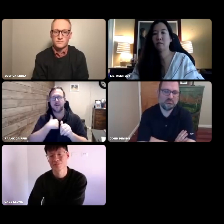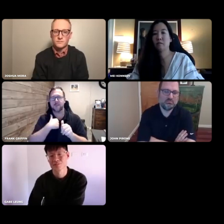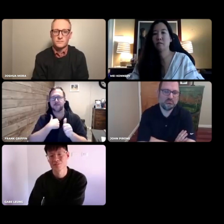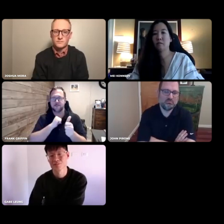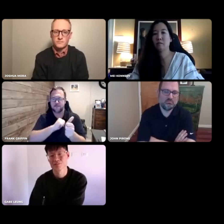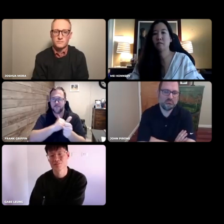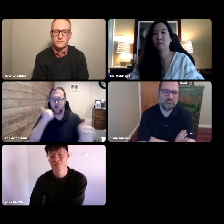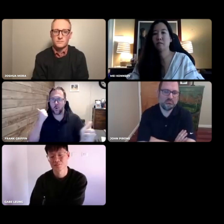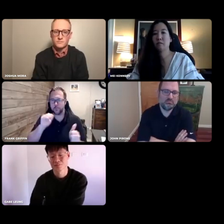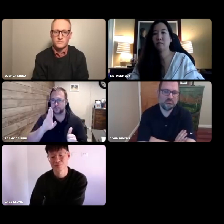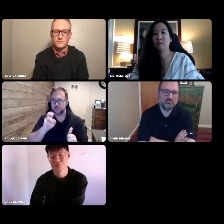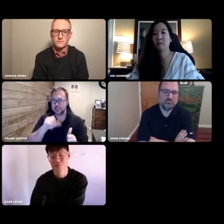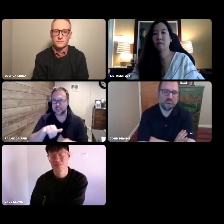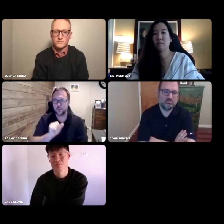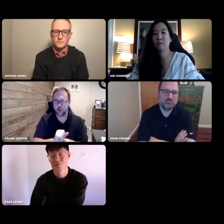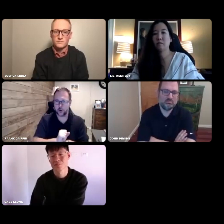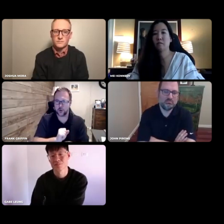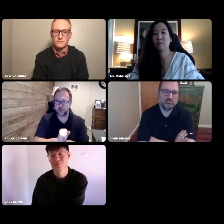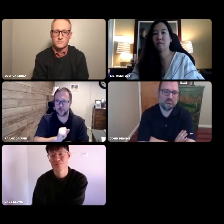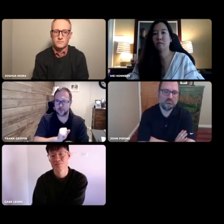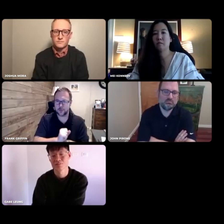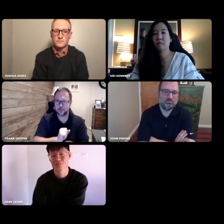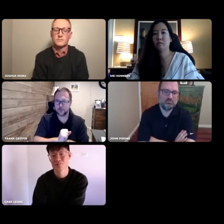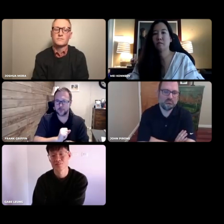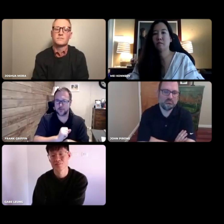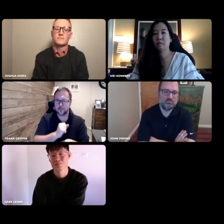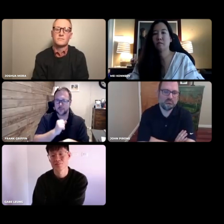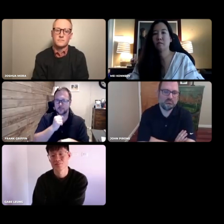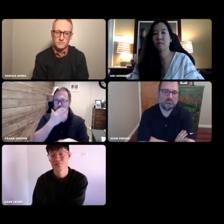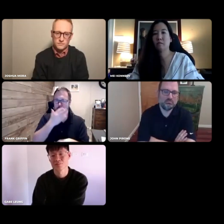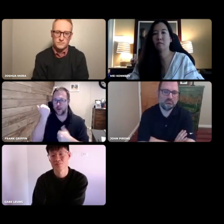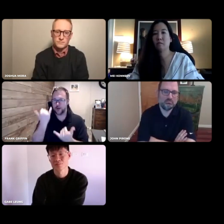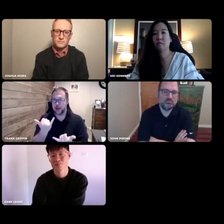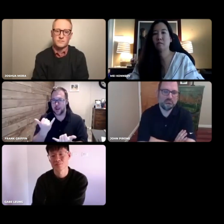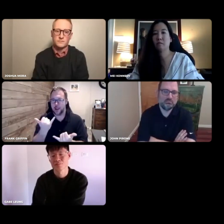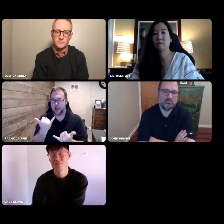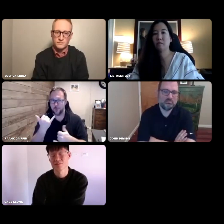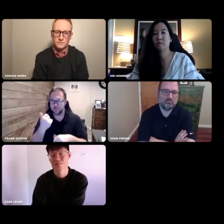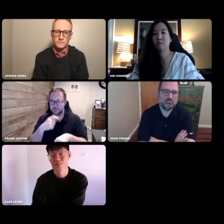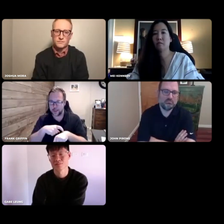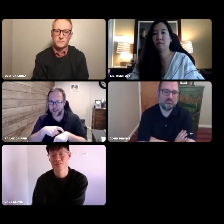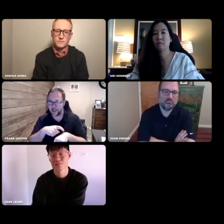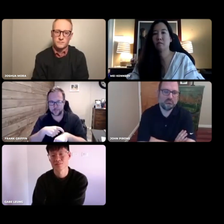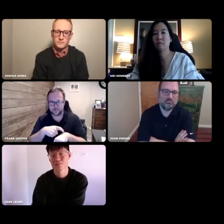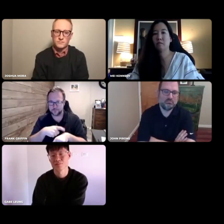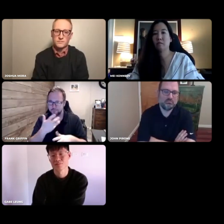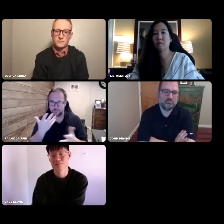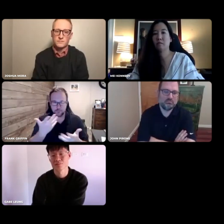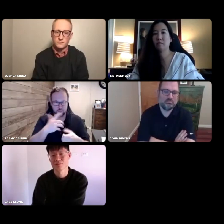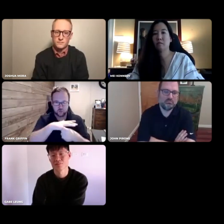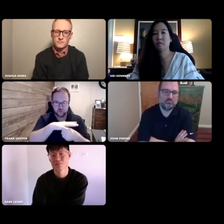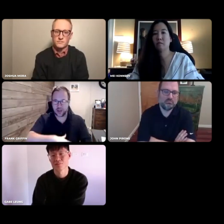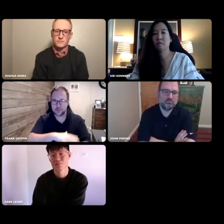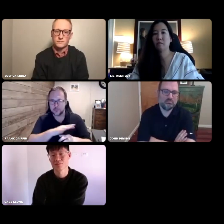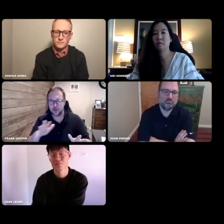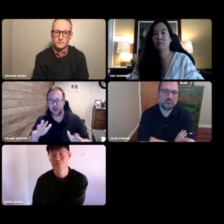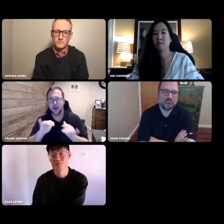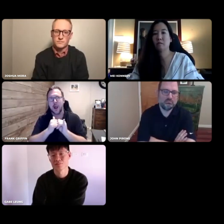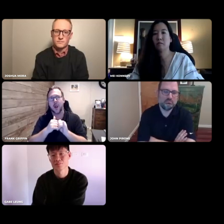It's important I avoid doing any kind of busy work. Now is not the time for that.